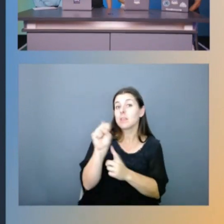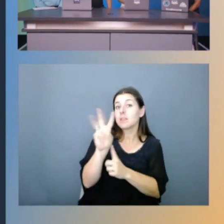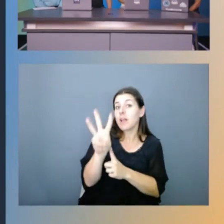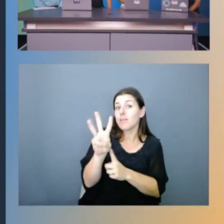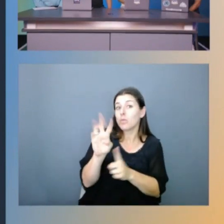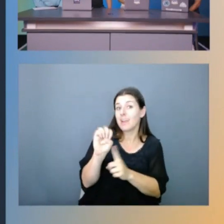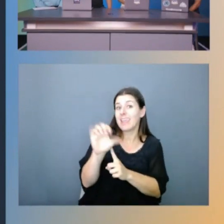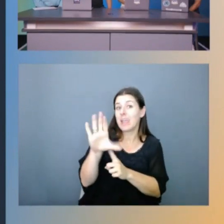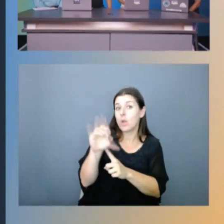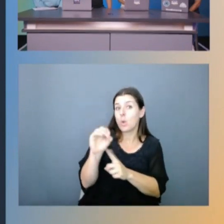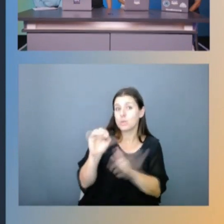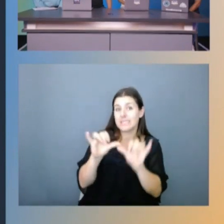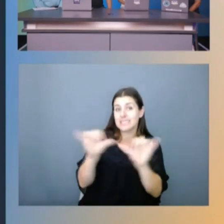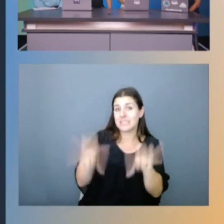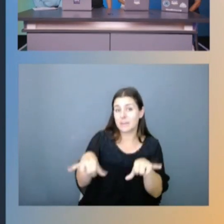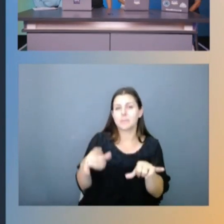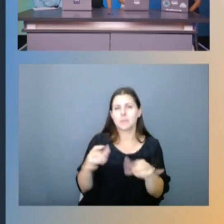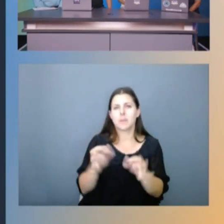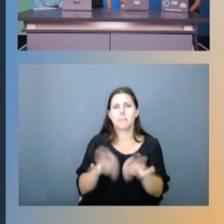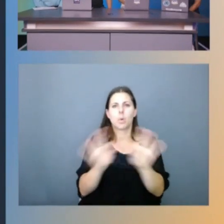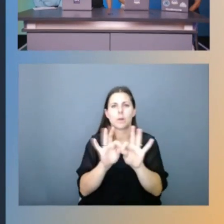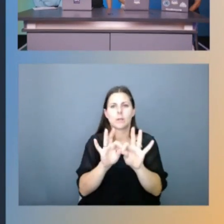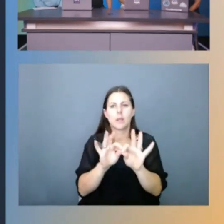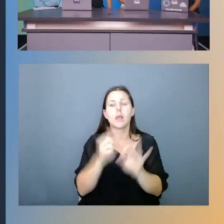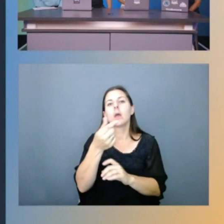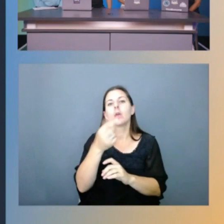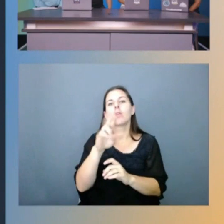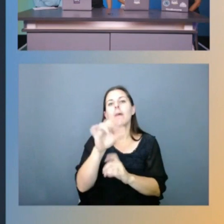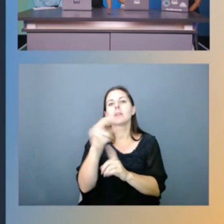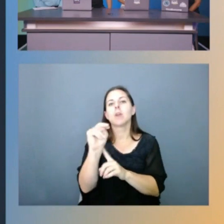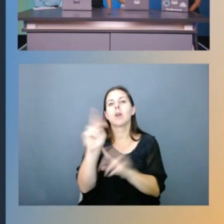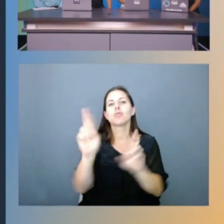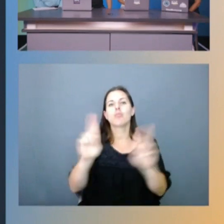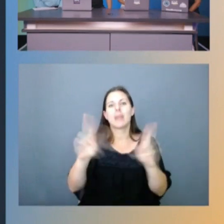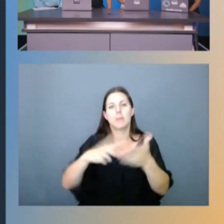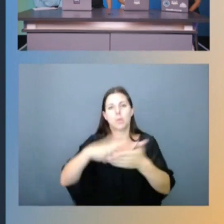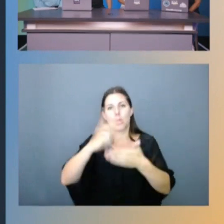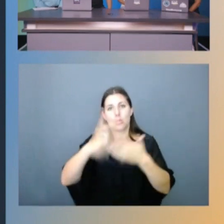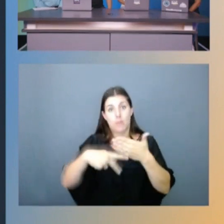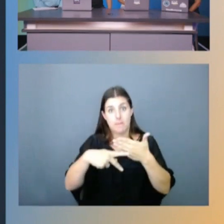so I wanna highlight the Graviton Ready Program, which features partner solutions,